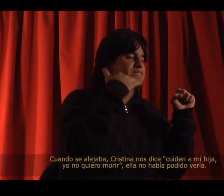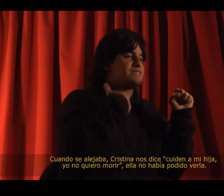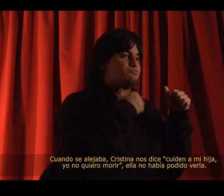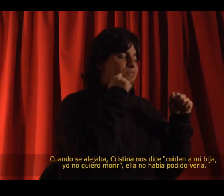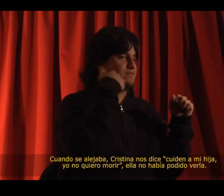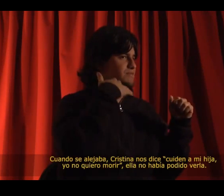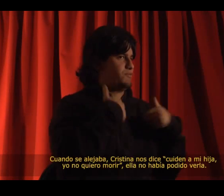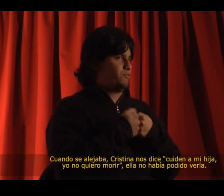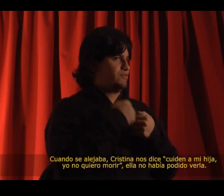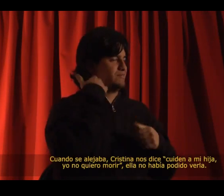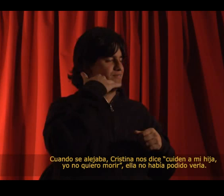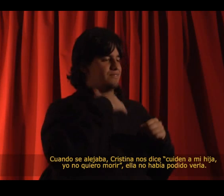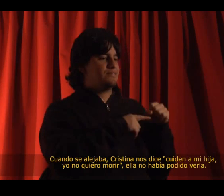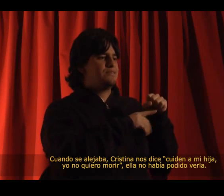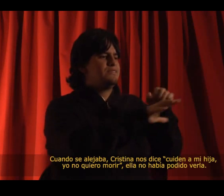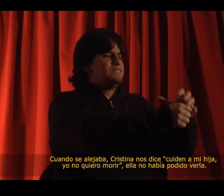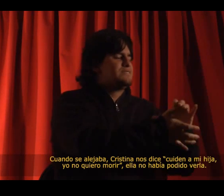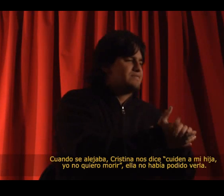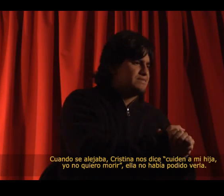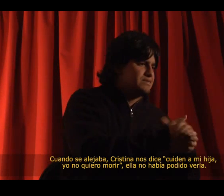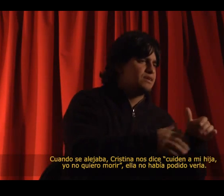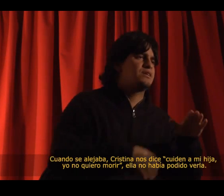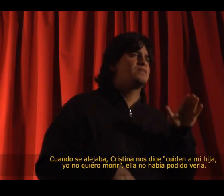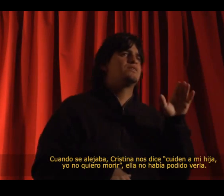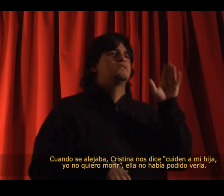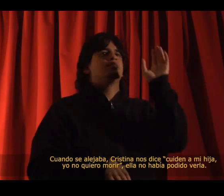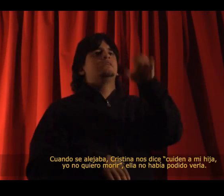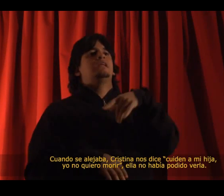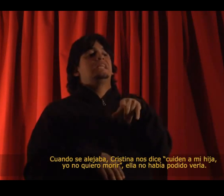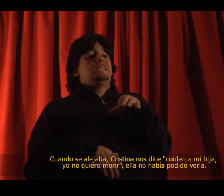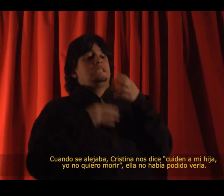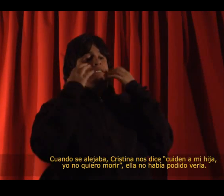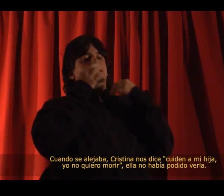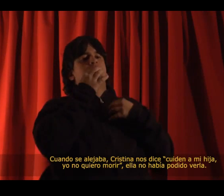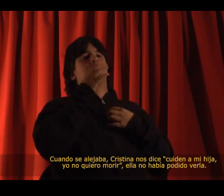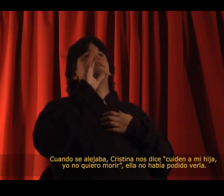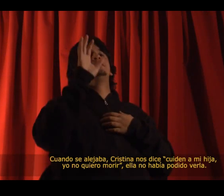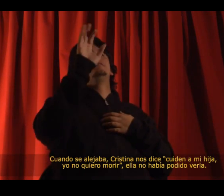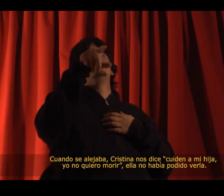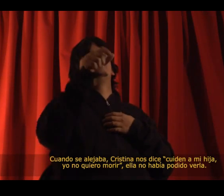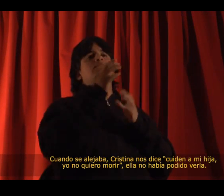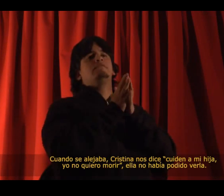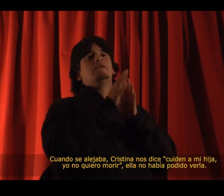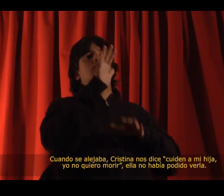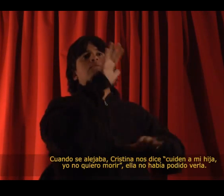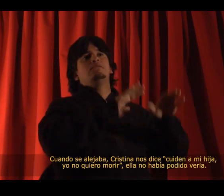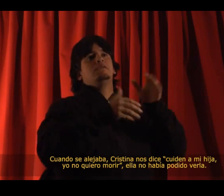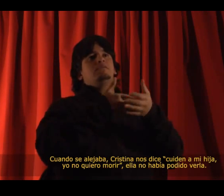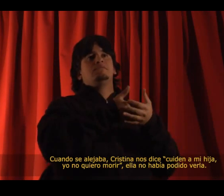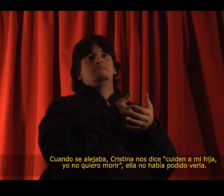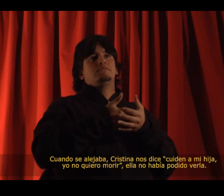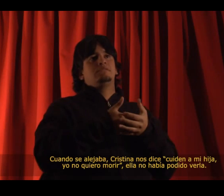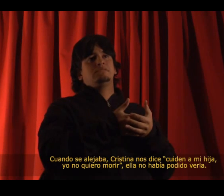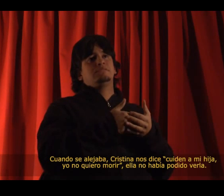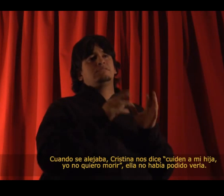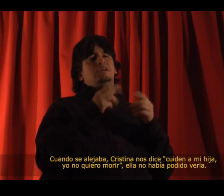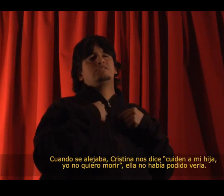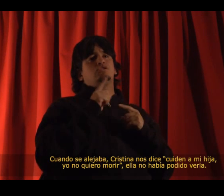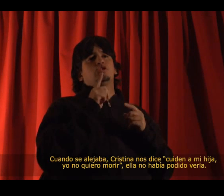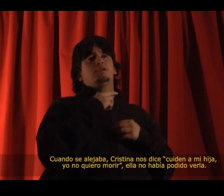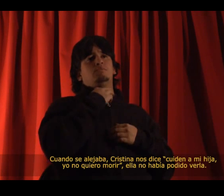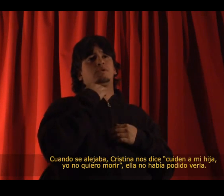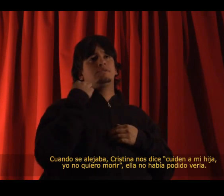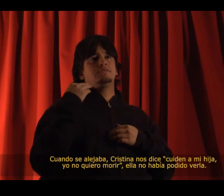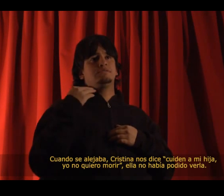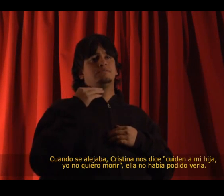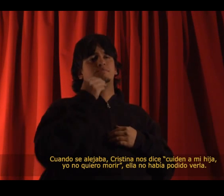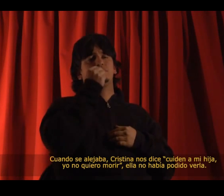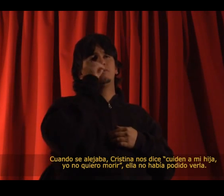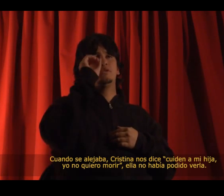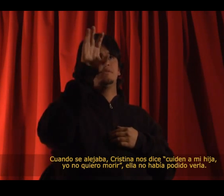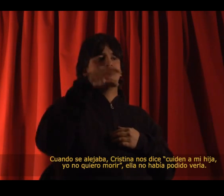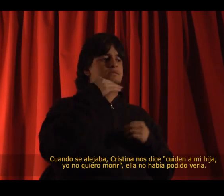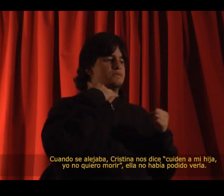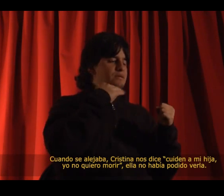When they took Cristina away, Cristina told us, “Take care of my daughter. I don’t want to die.”